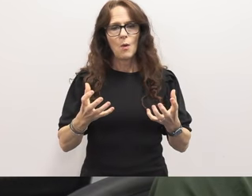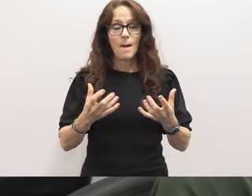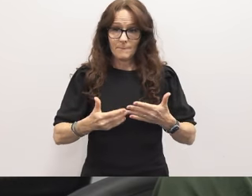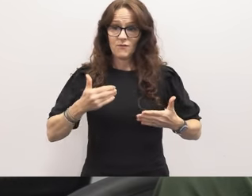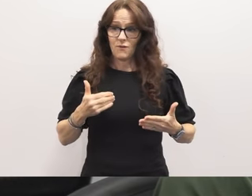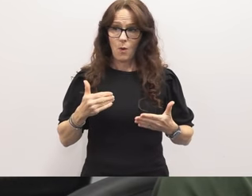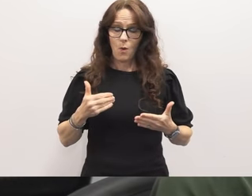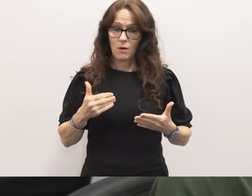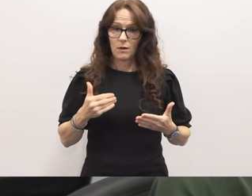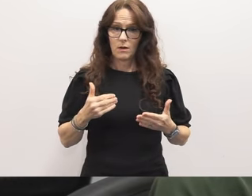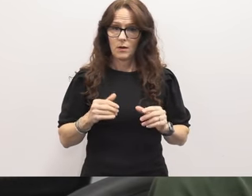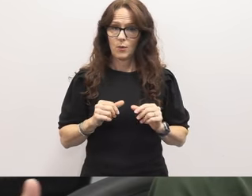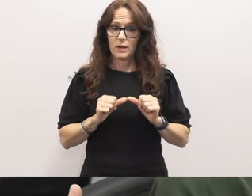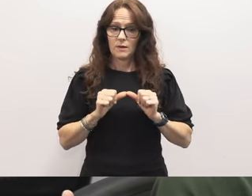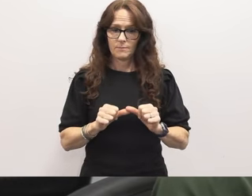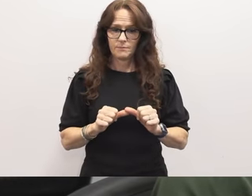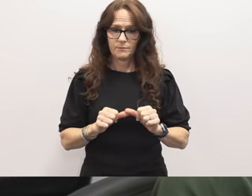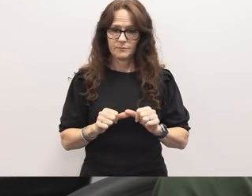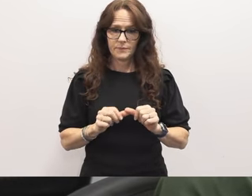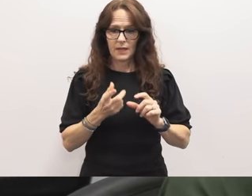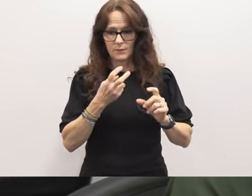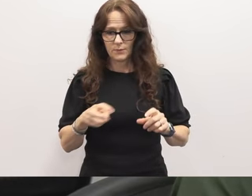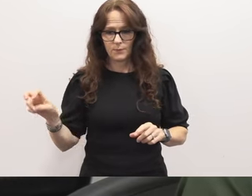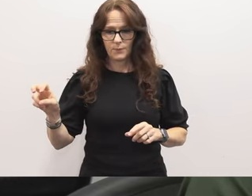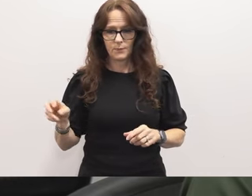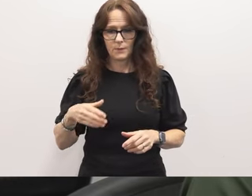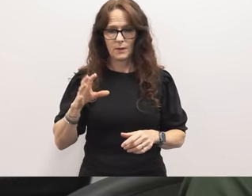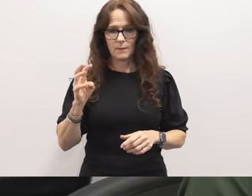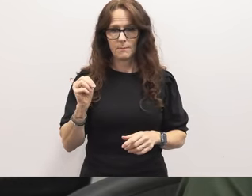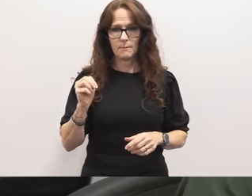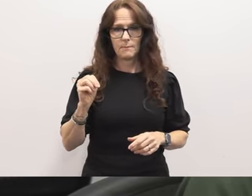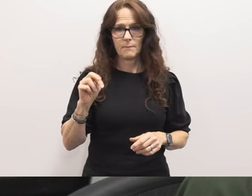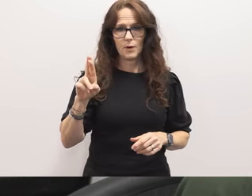And before I hand it off to Mr. Waddles, who's fantastic,